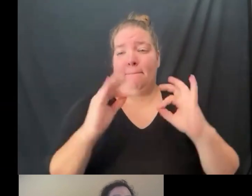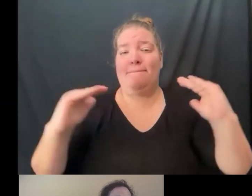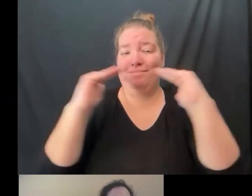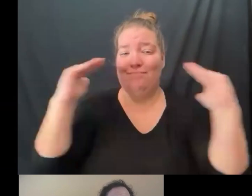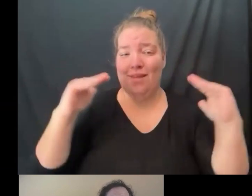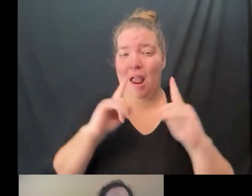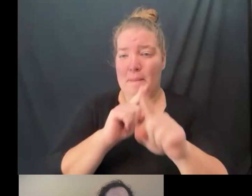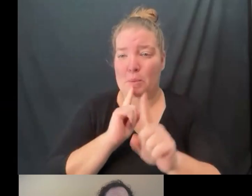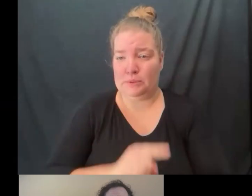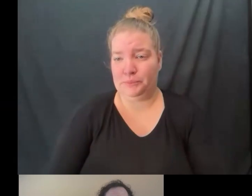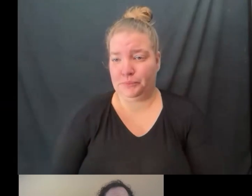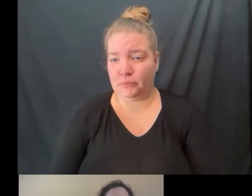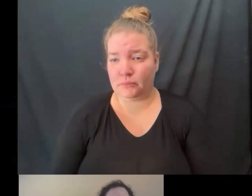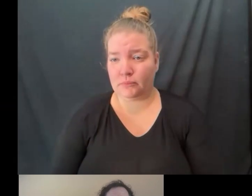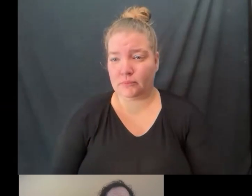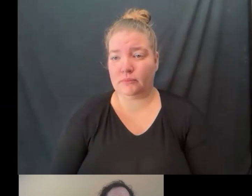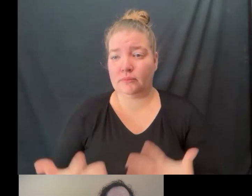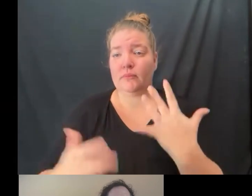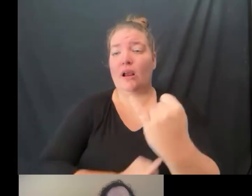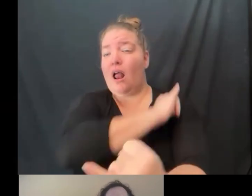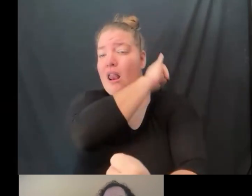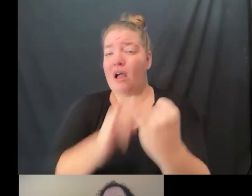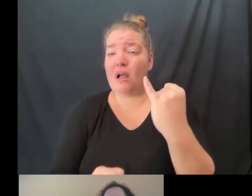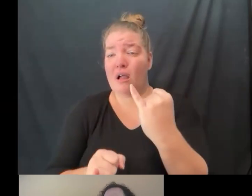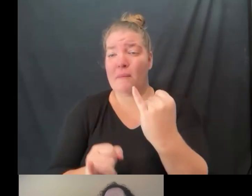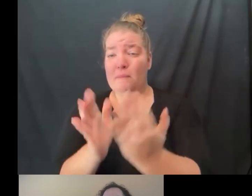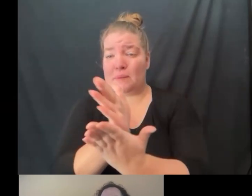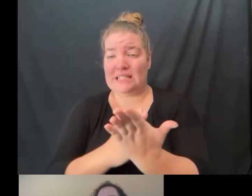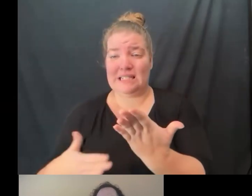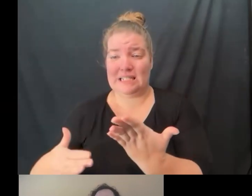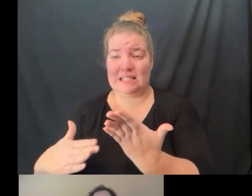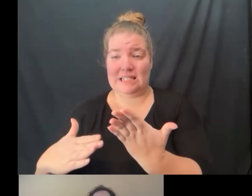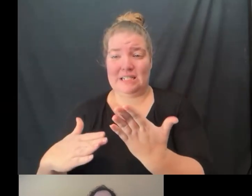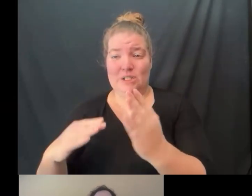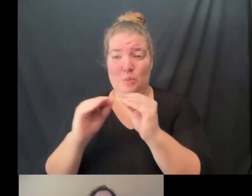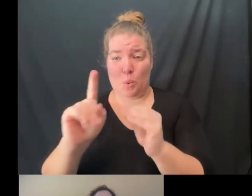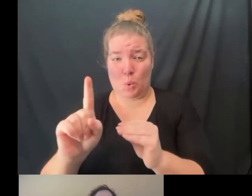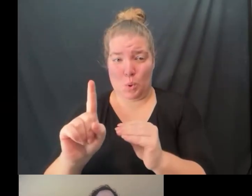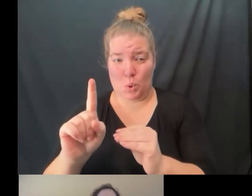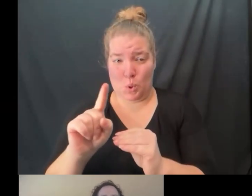who doesn't have those certifications. Now, the final thing, the final item that Phase 1s were calling